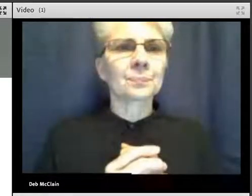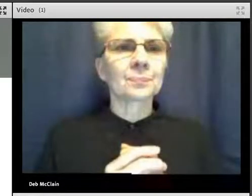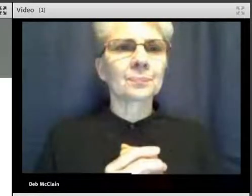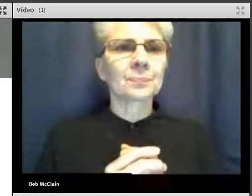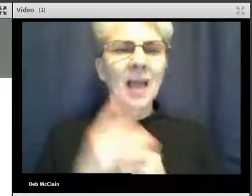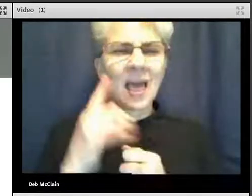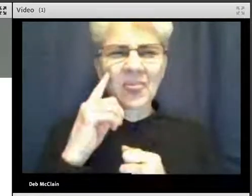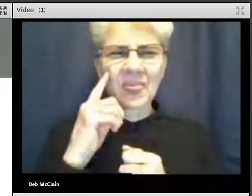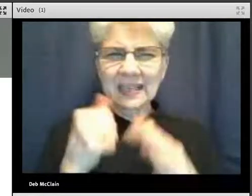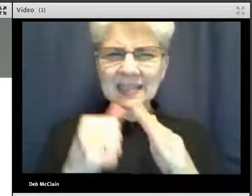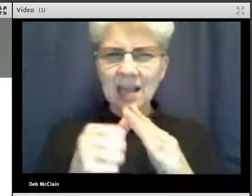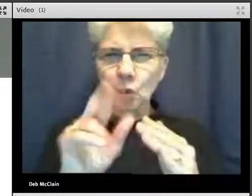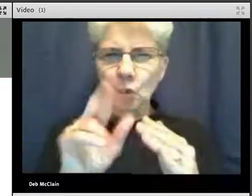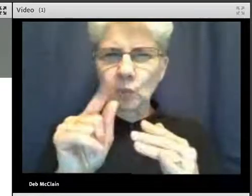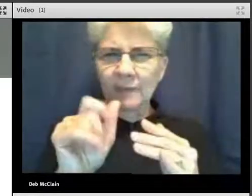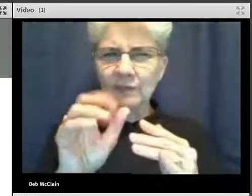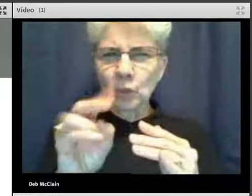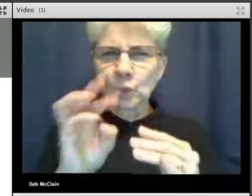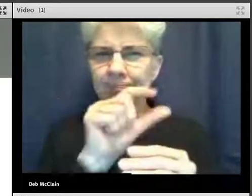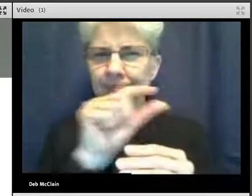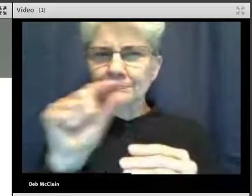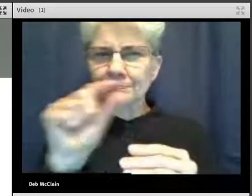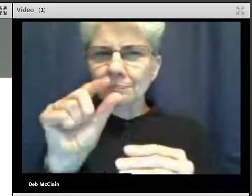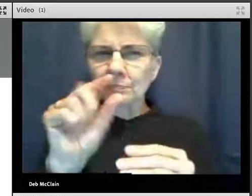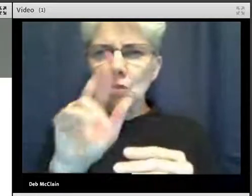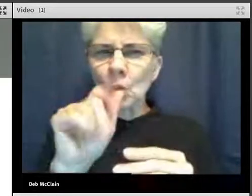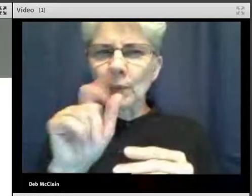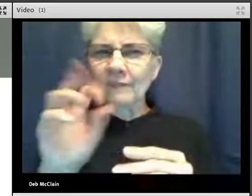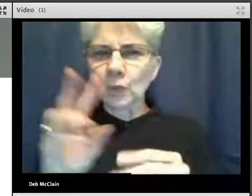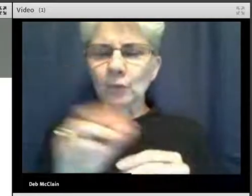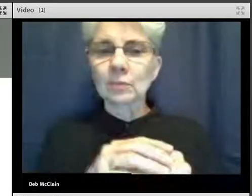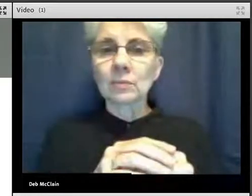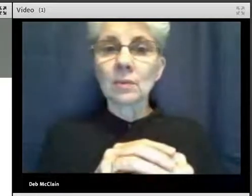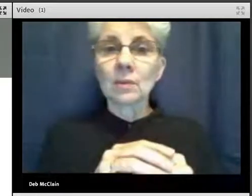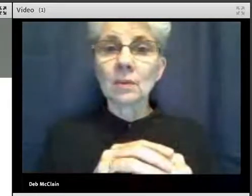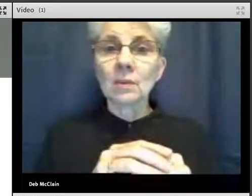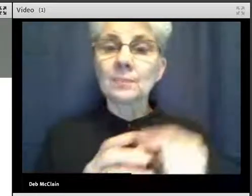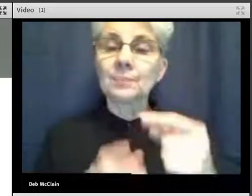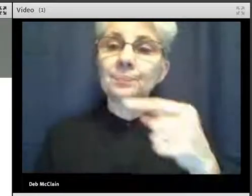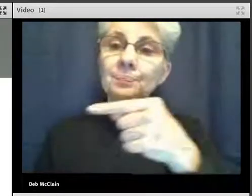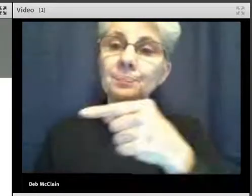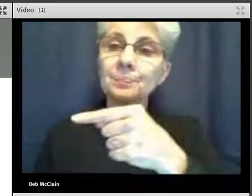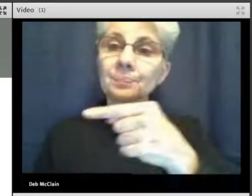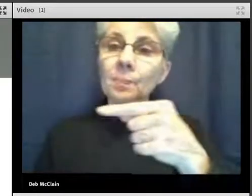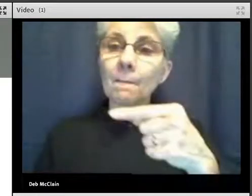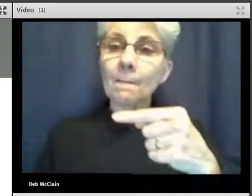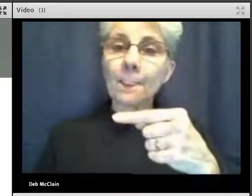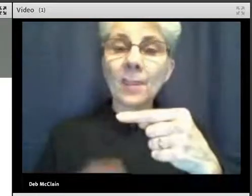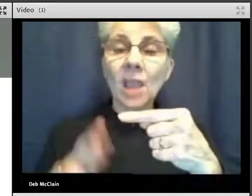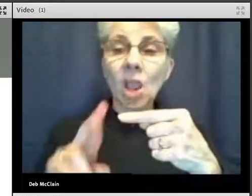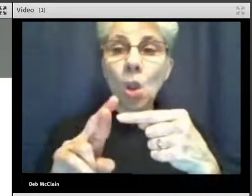I think it's under review, and then you're going to -- you can look at all of it, but you're going to right-click on the image.